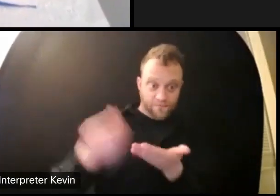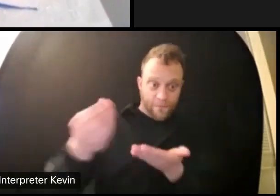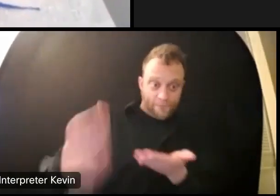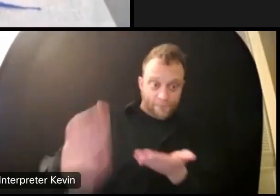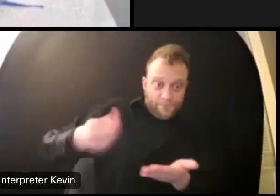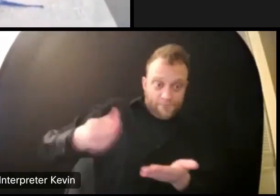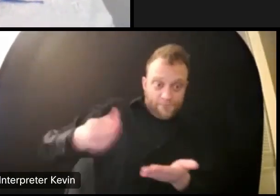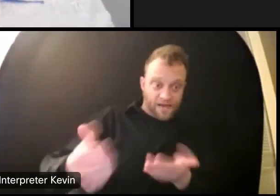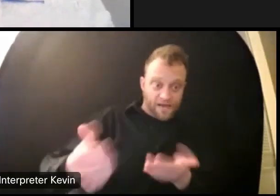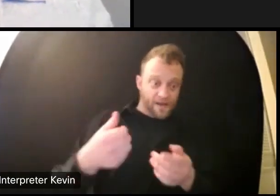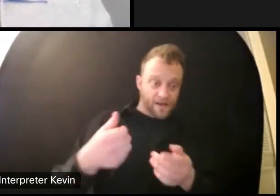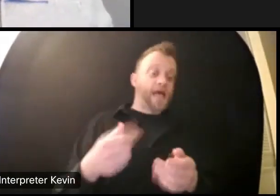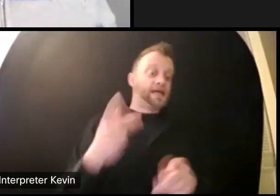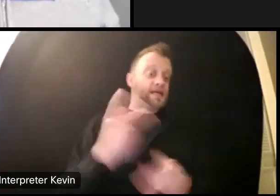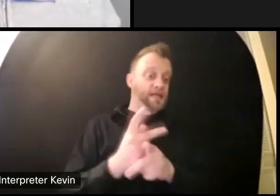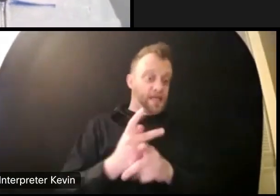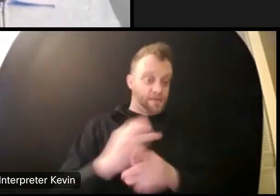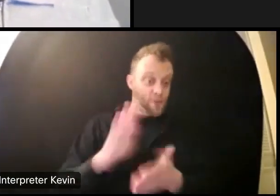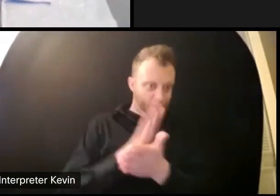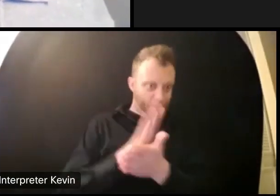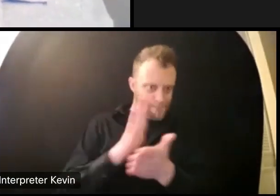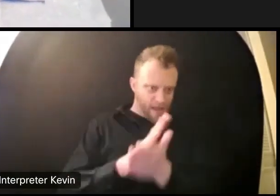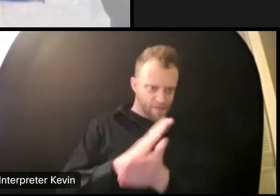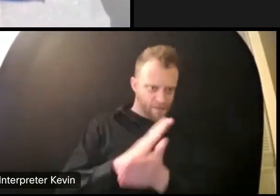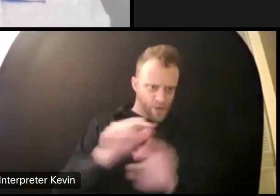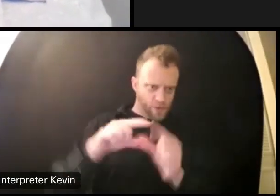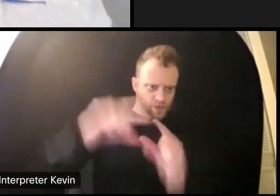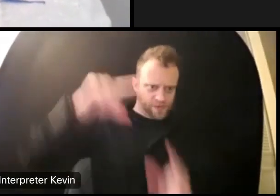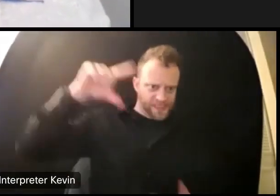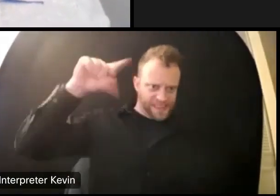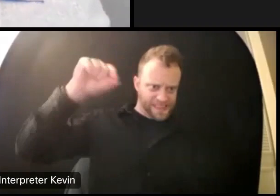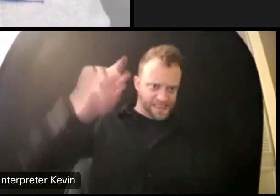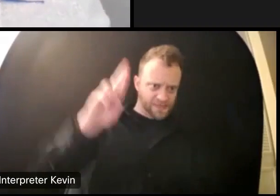and that's for everyone, keep your receipts. The receipts are not required with the form,